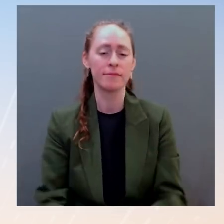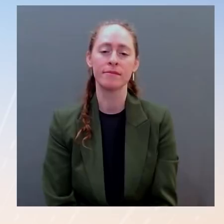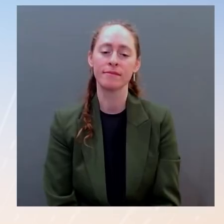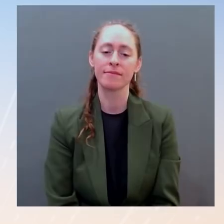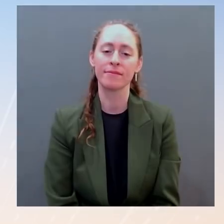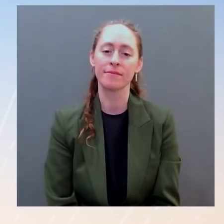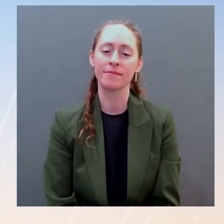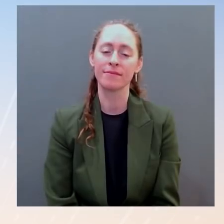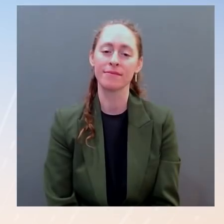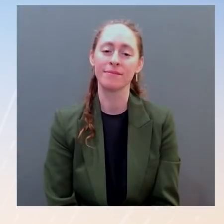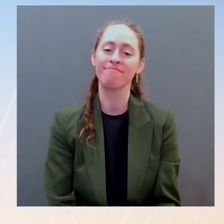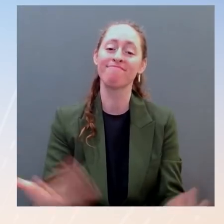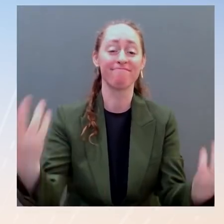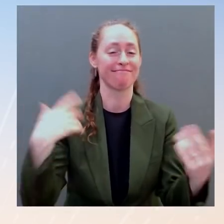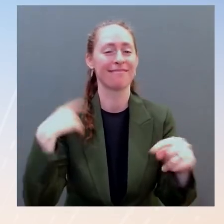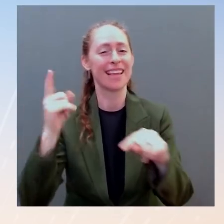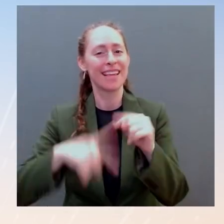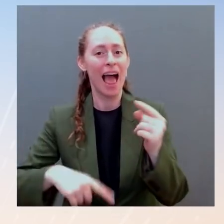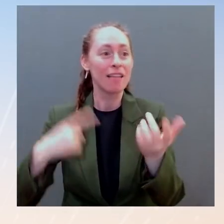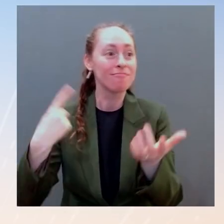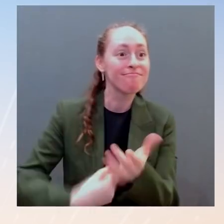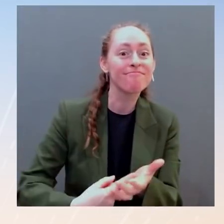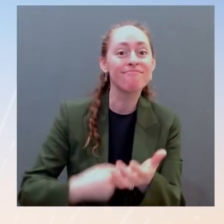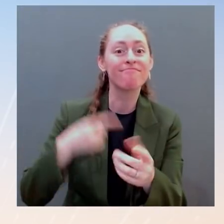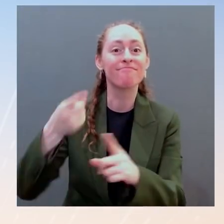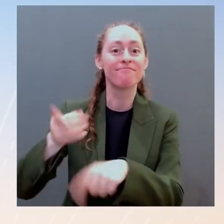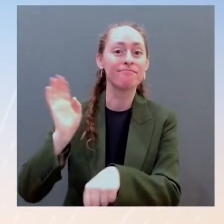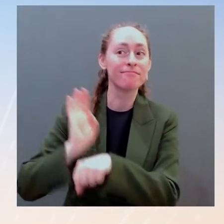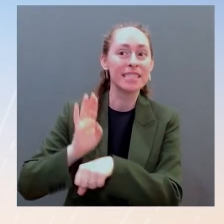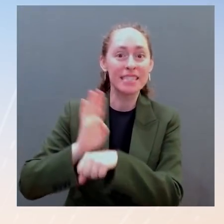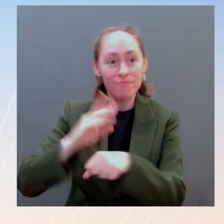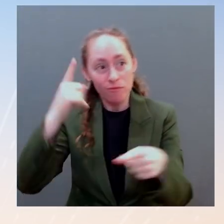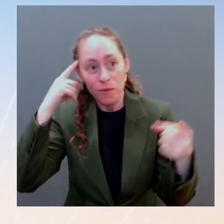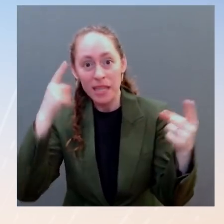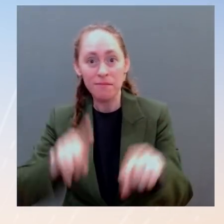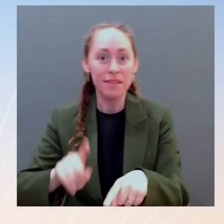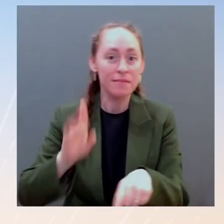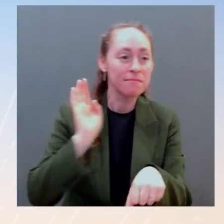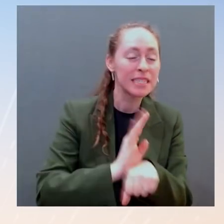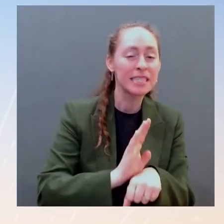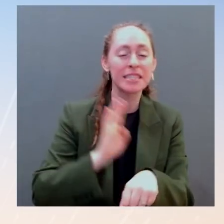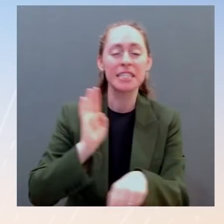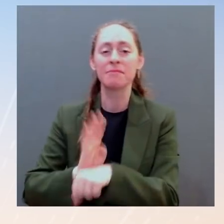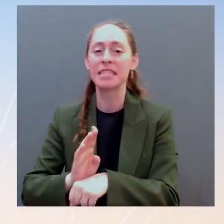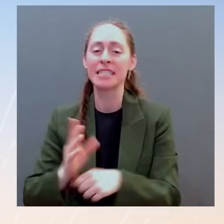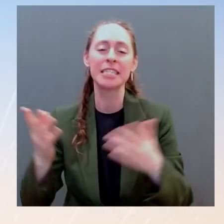Twitter, the President has long been concerned about the power of large social media platforms, what they ha- --